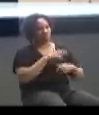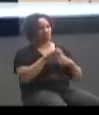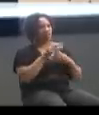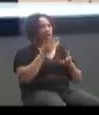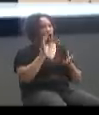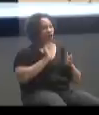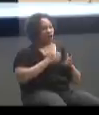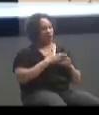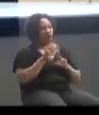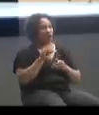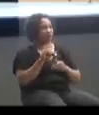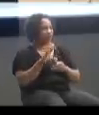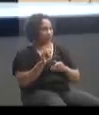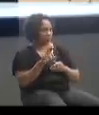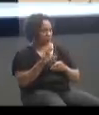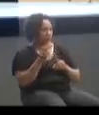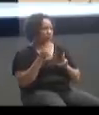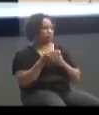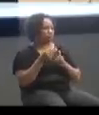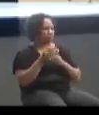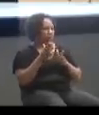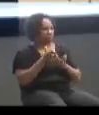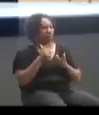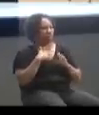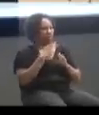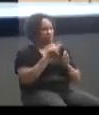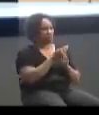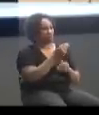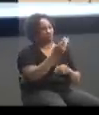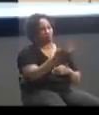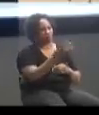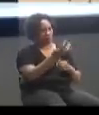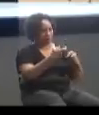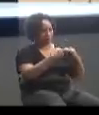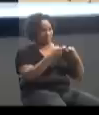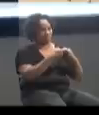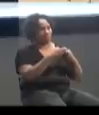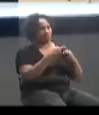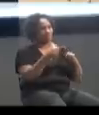WORKING WITH THE FOLK THERE'S TO PURCHASE FOUR ELECTRIC DIESEL